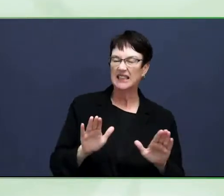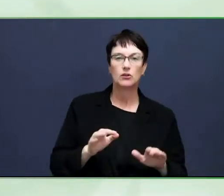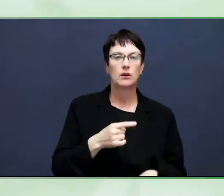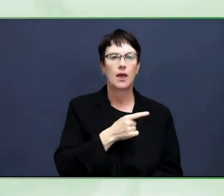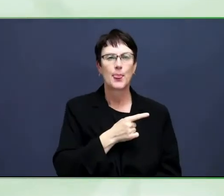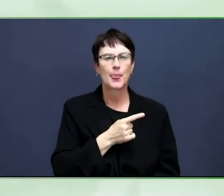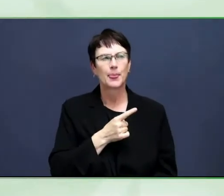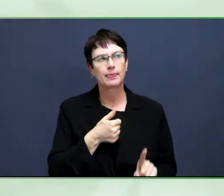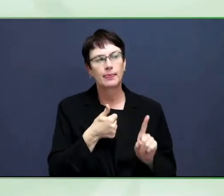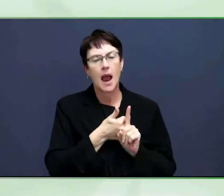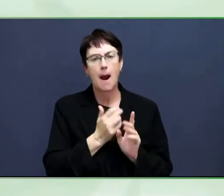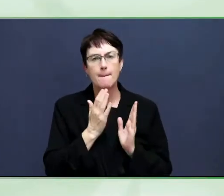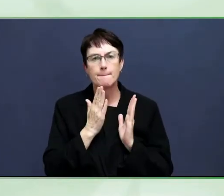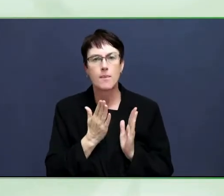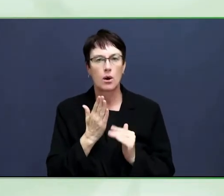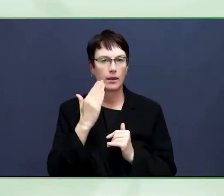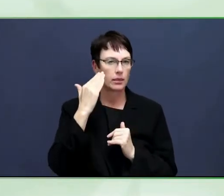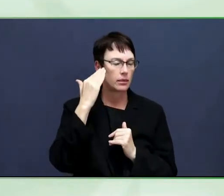They need to know everything.